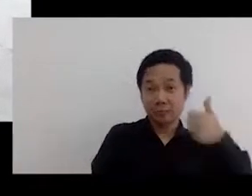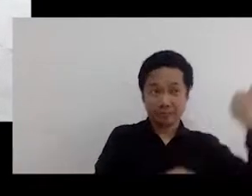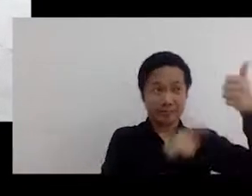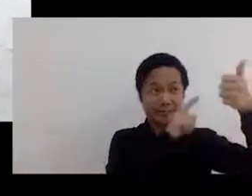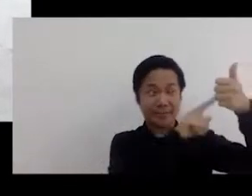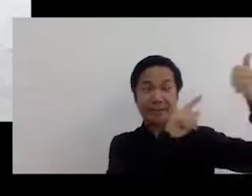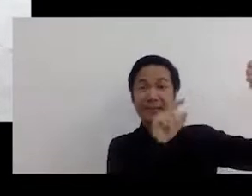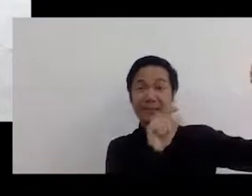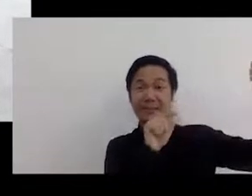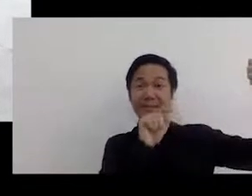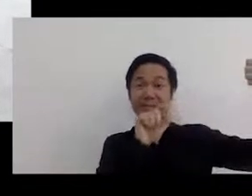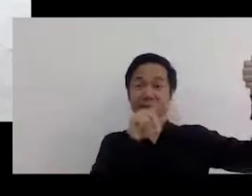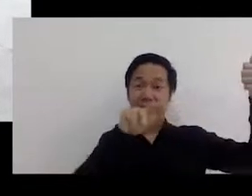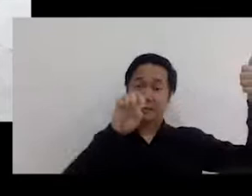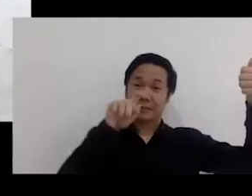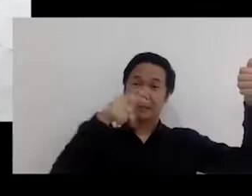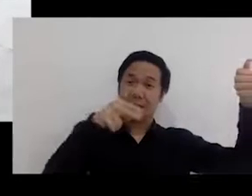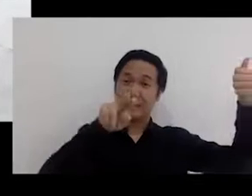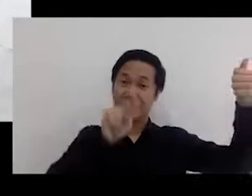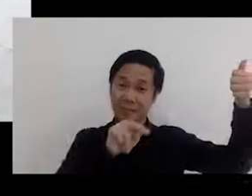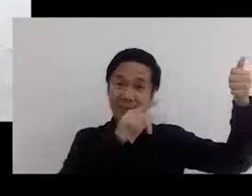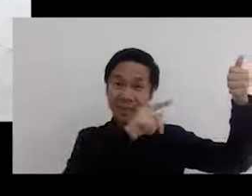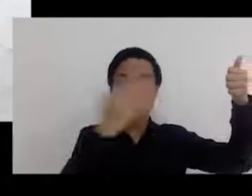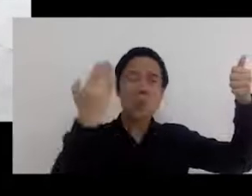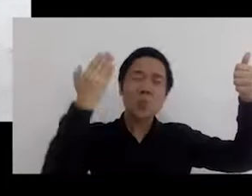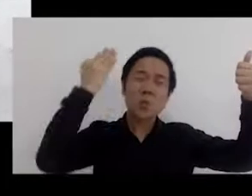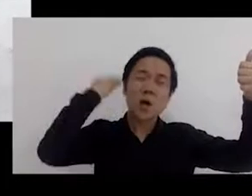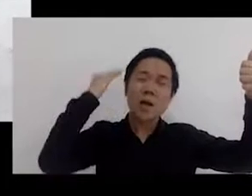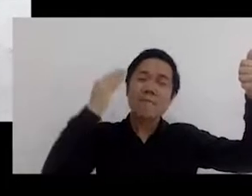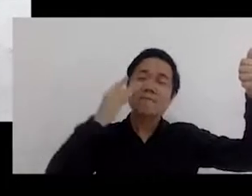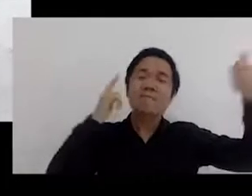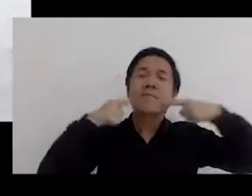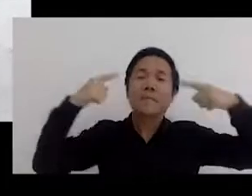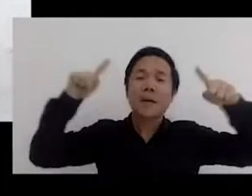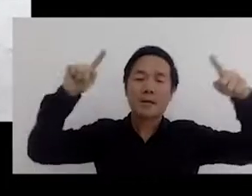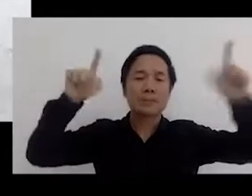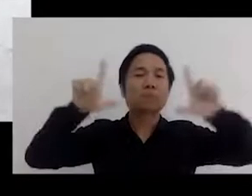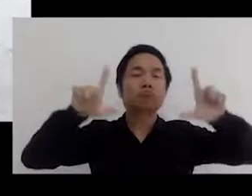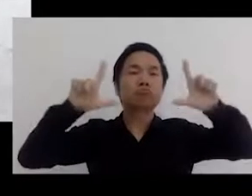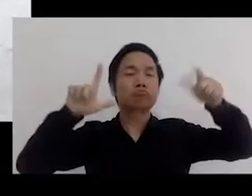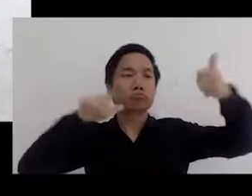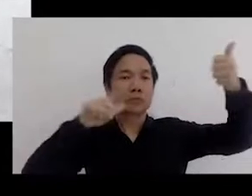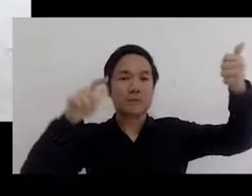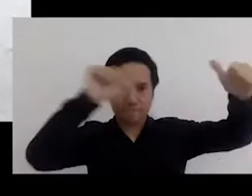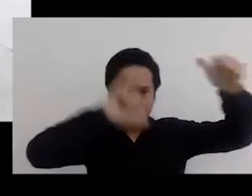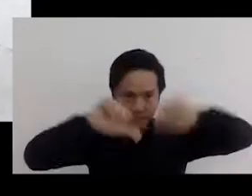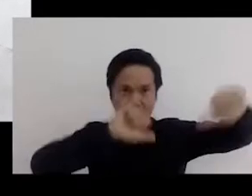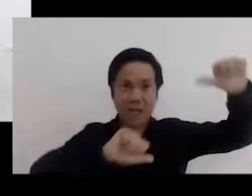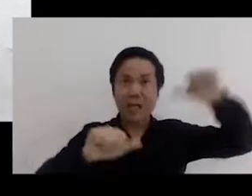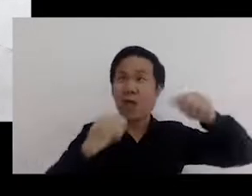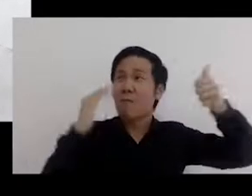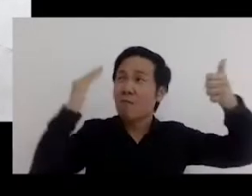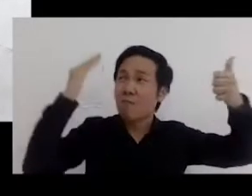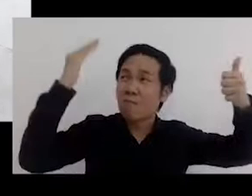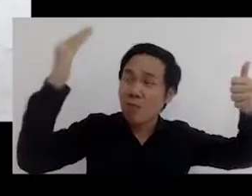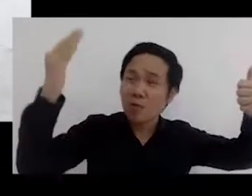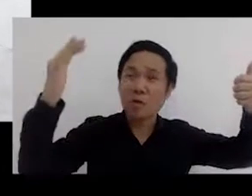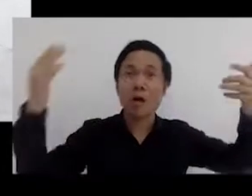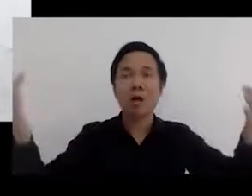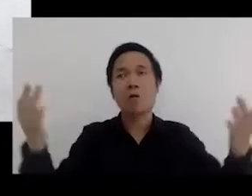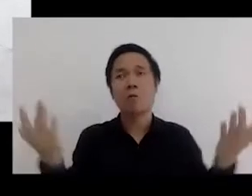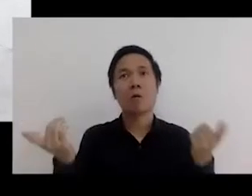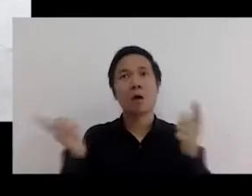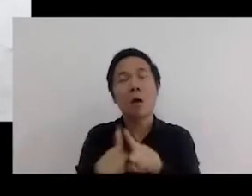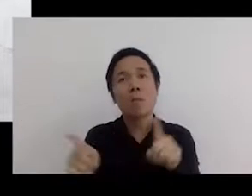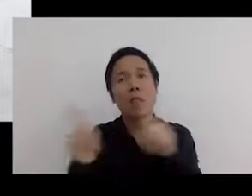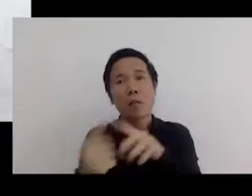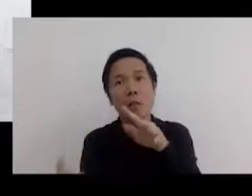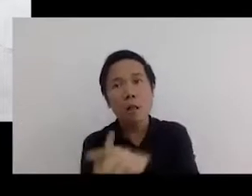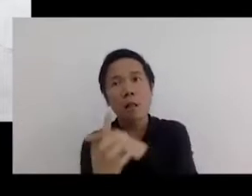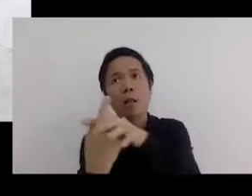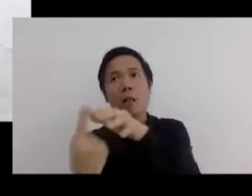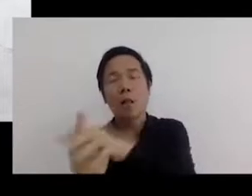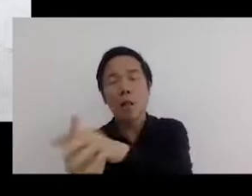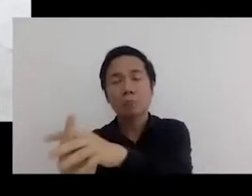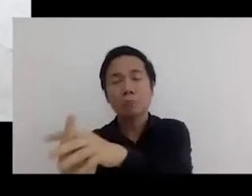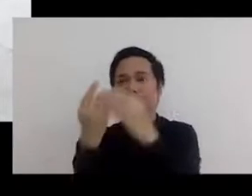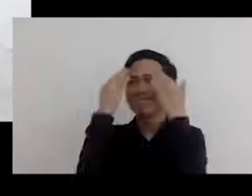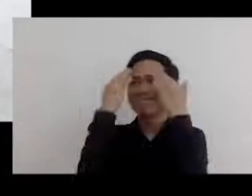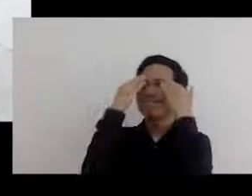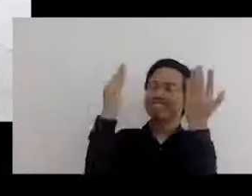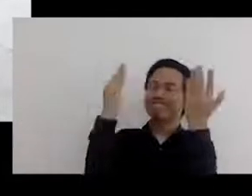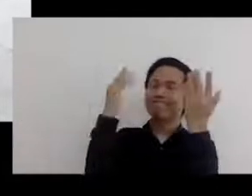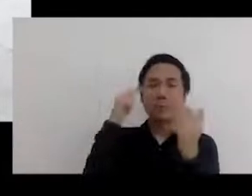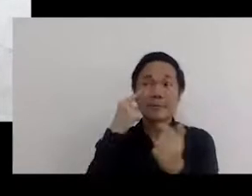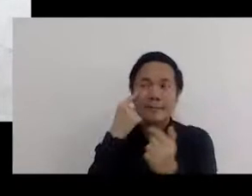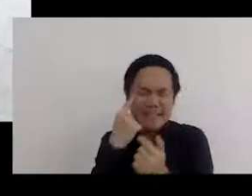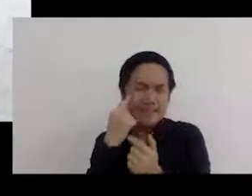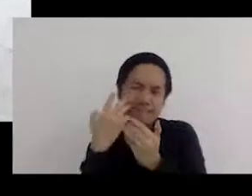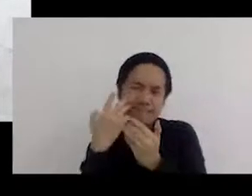It is time that we include people with disabilities as co-creators of COVID-19 inclusive responses, as champions, problem solvers